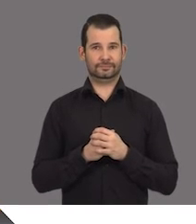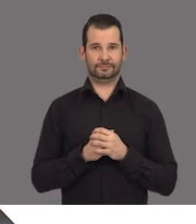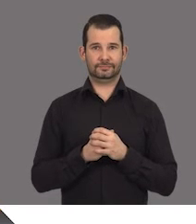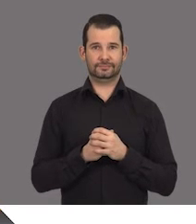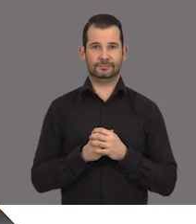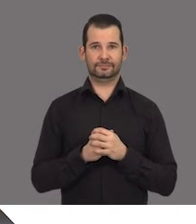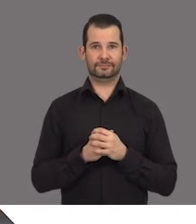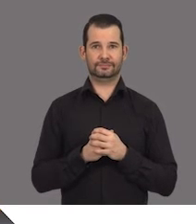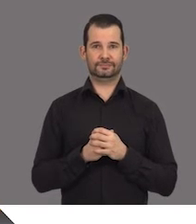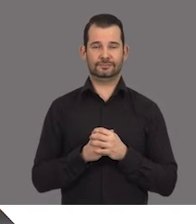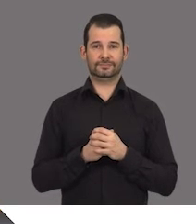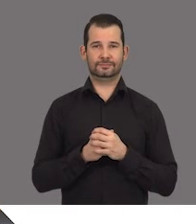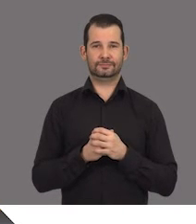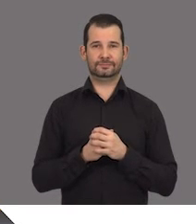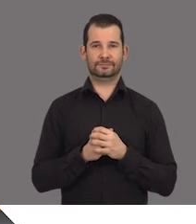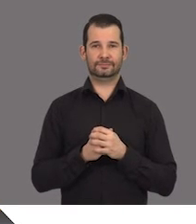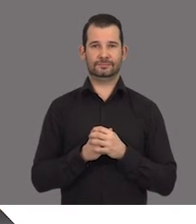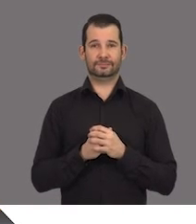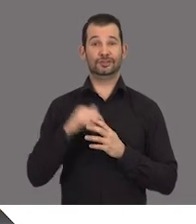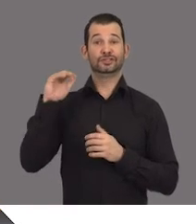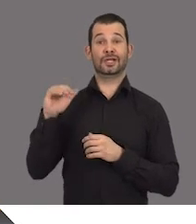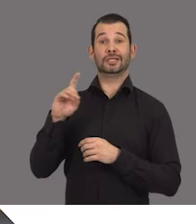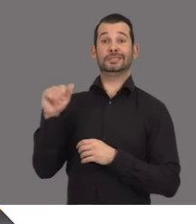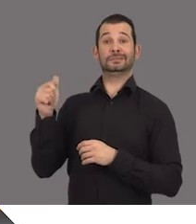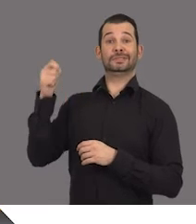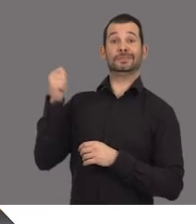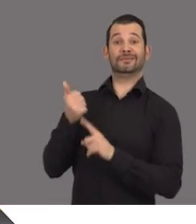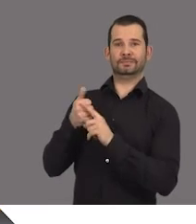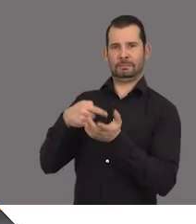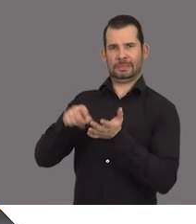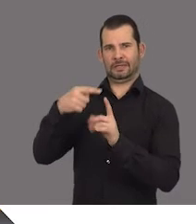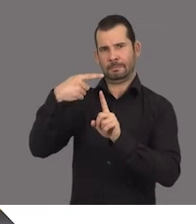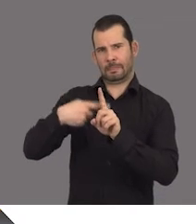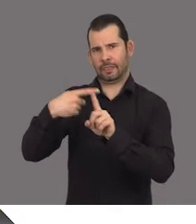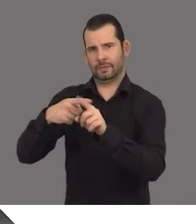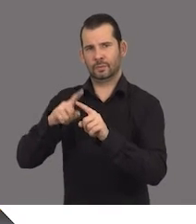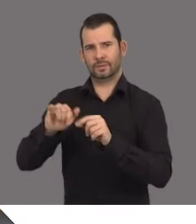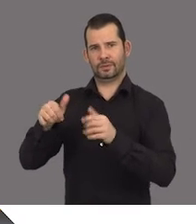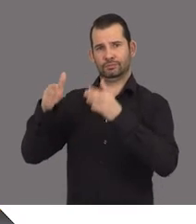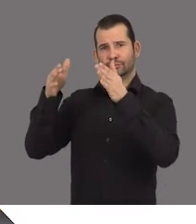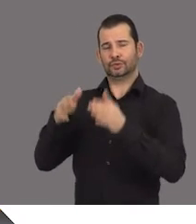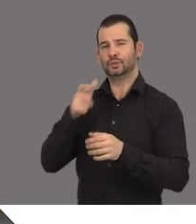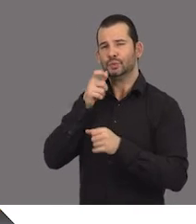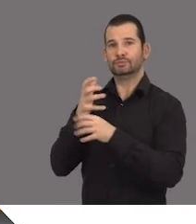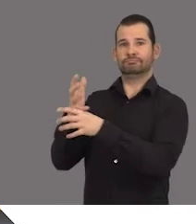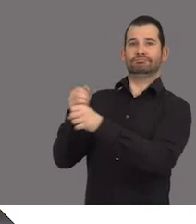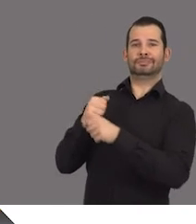A valid disability tax credit certificate is required to receive the child disability benefit.